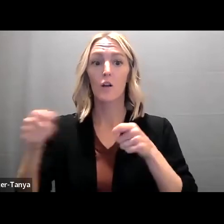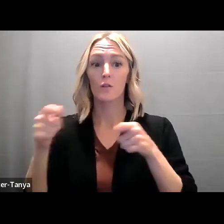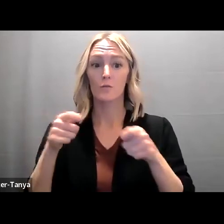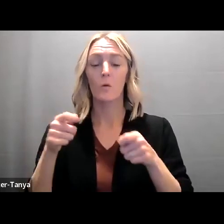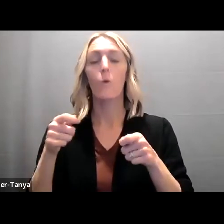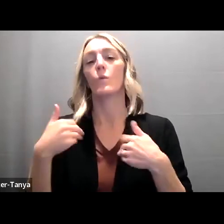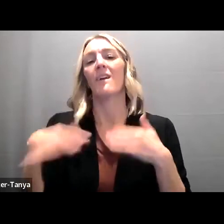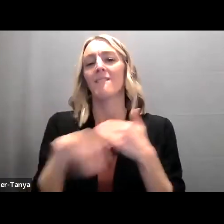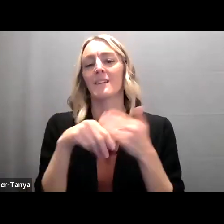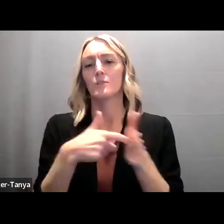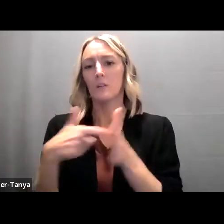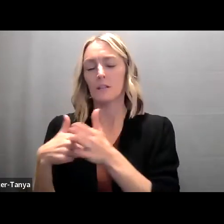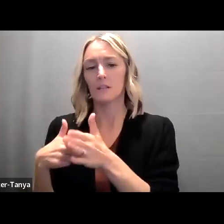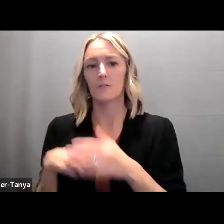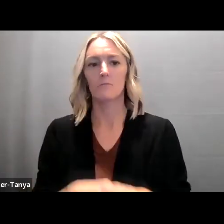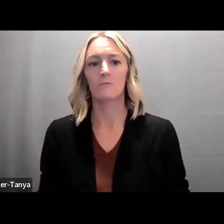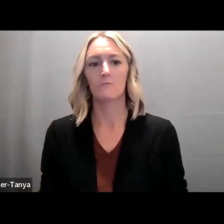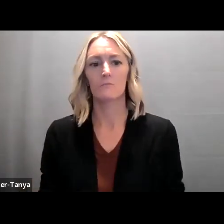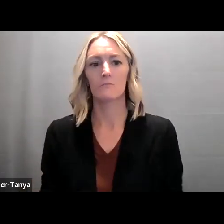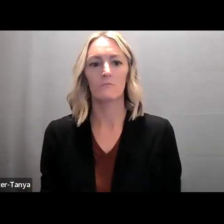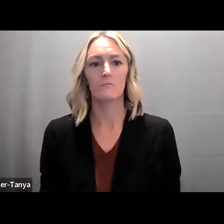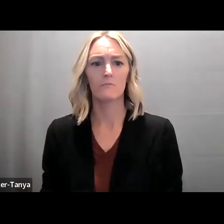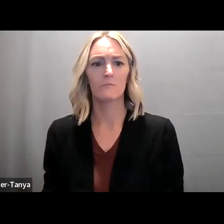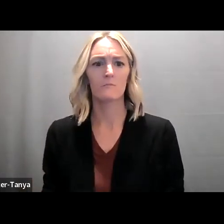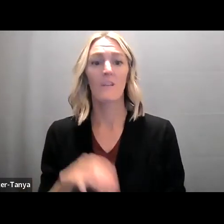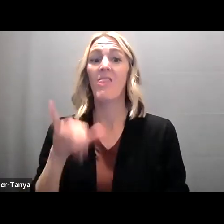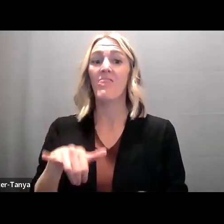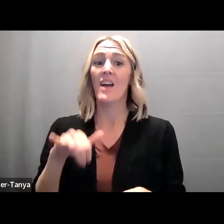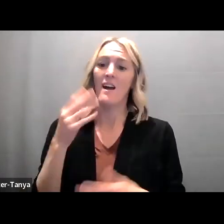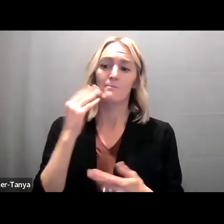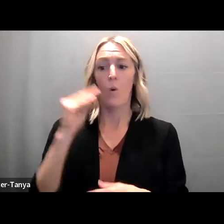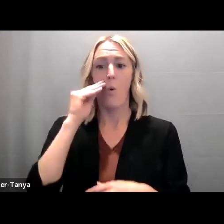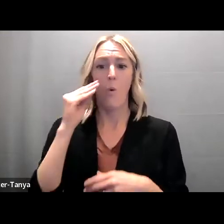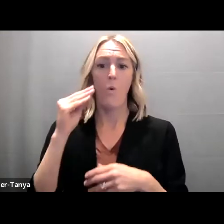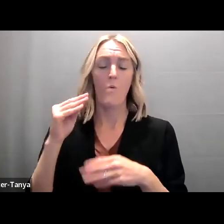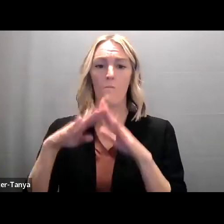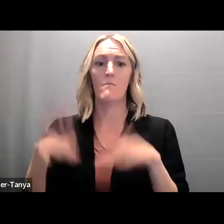The unit has to be owned or rented occupied under a legally enforceable agreement.